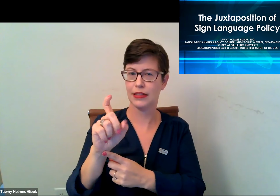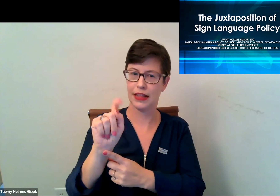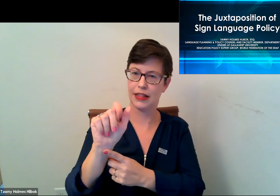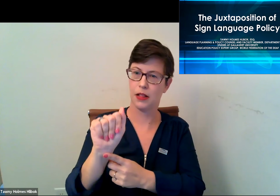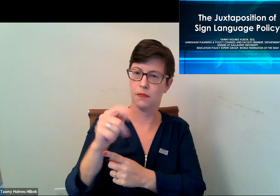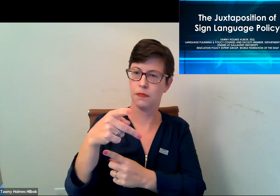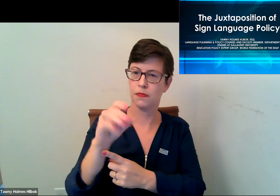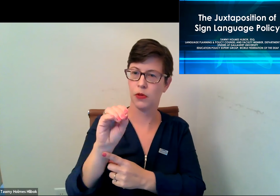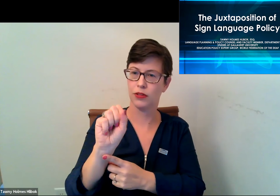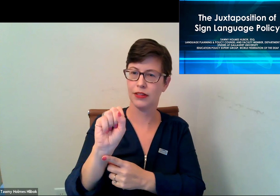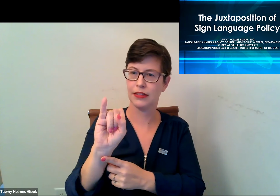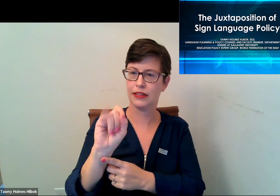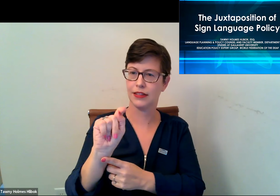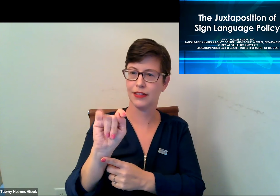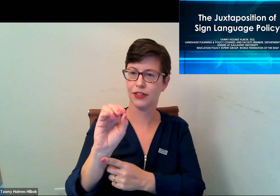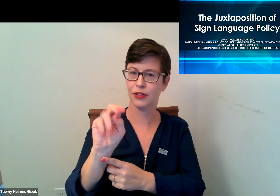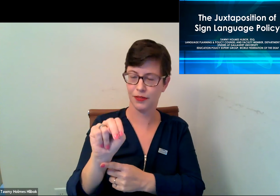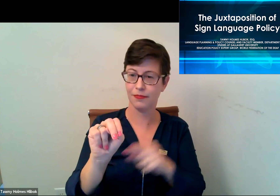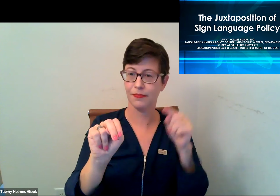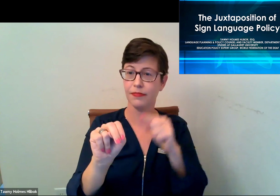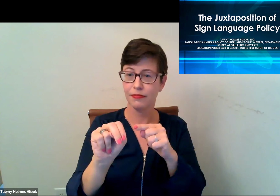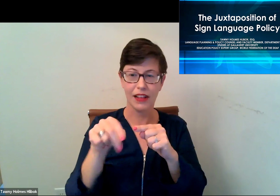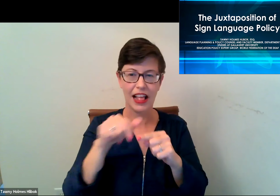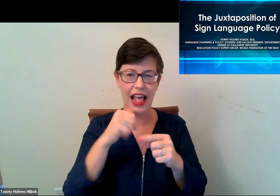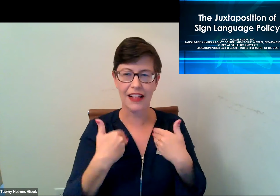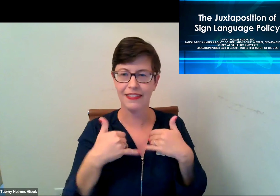I hope you can see, the term on the PowerPoint slide juxtaposition.